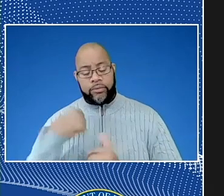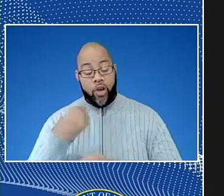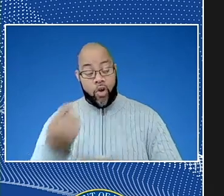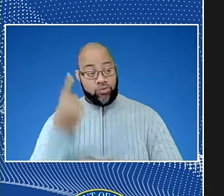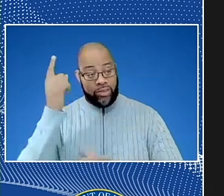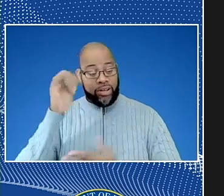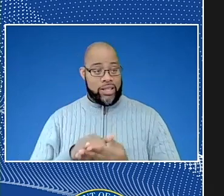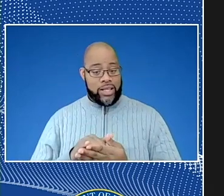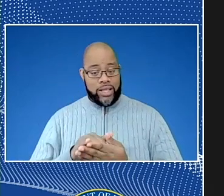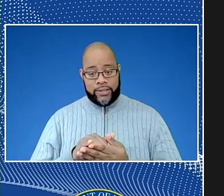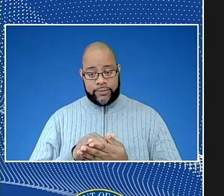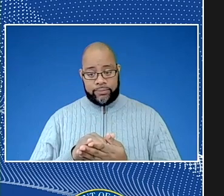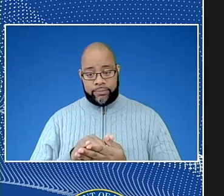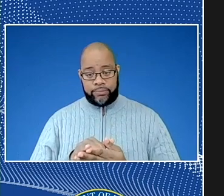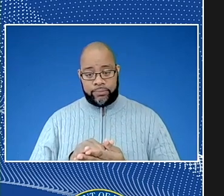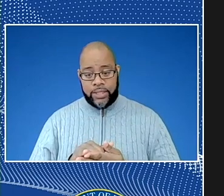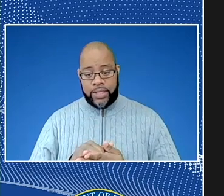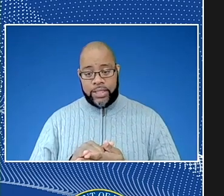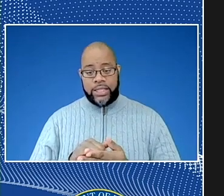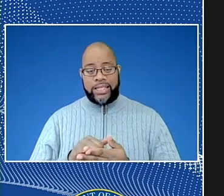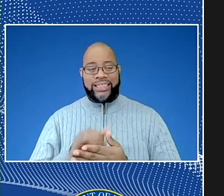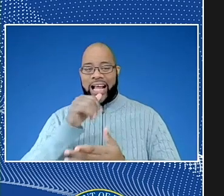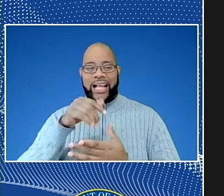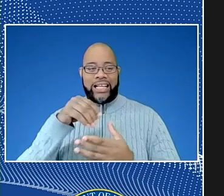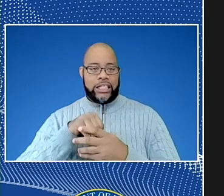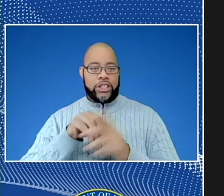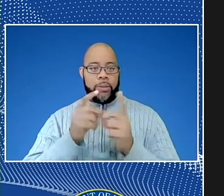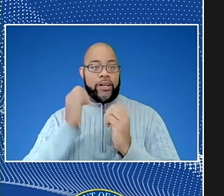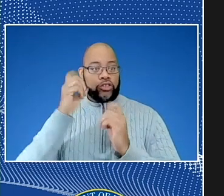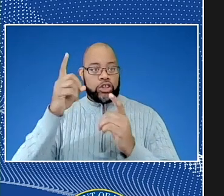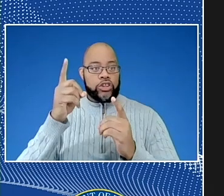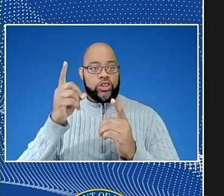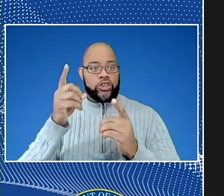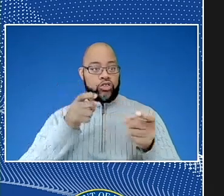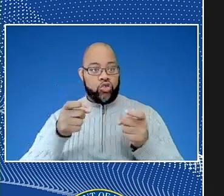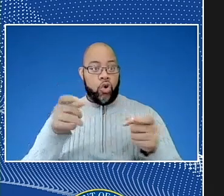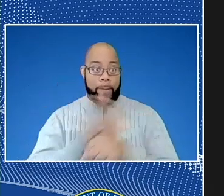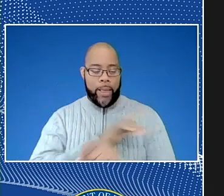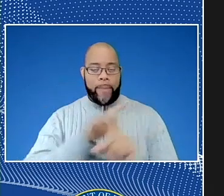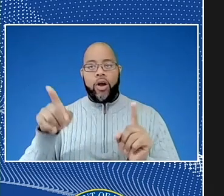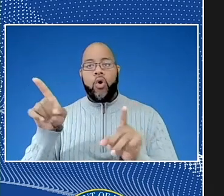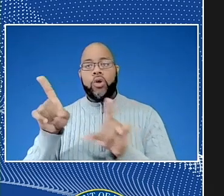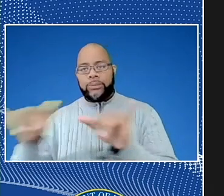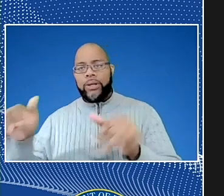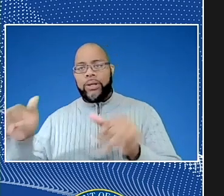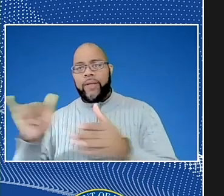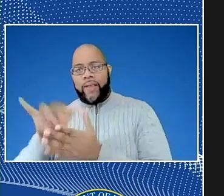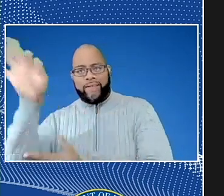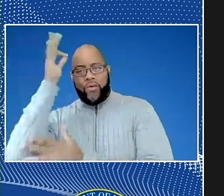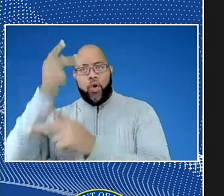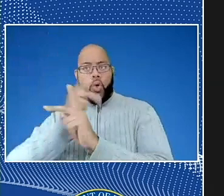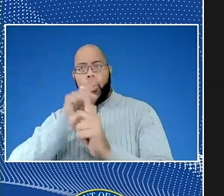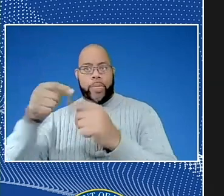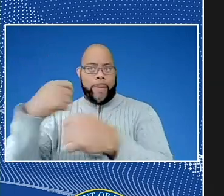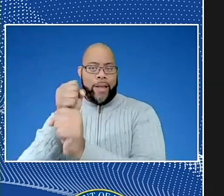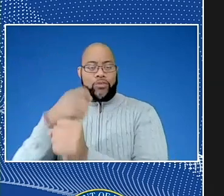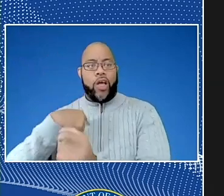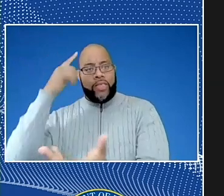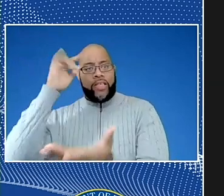the Department of Education's control completely. And at the same time, these were Federal Loans when they were made. So I think it's really important that we